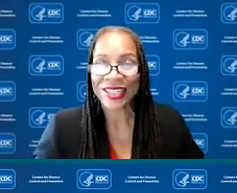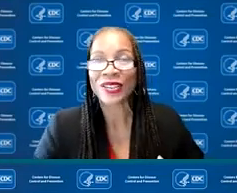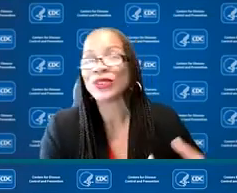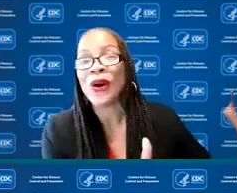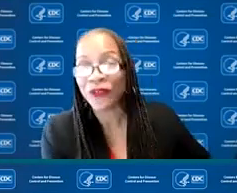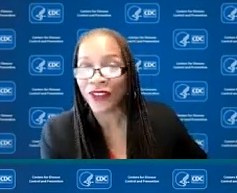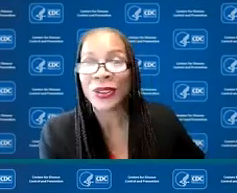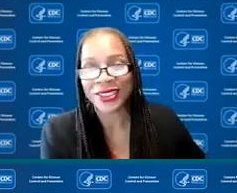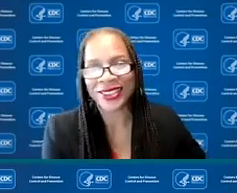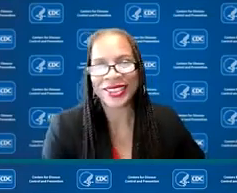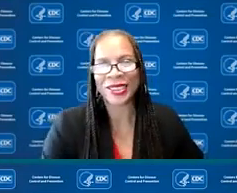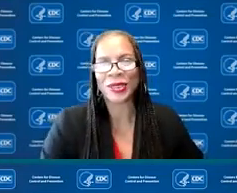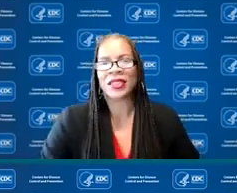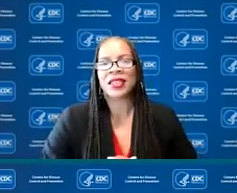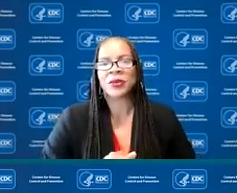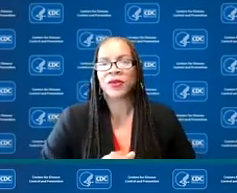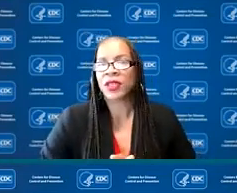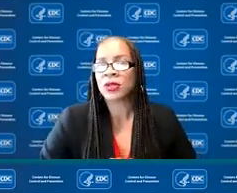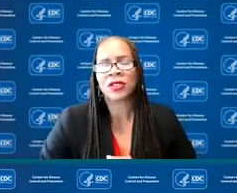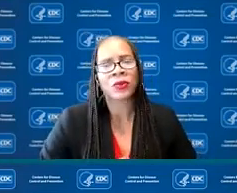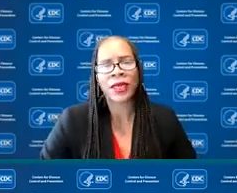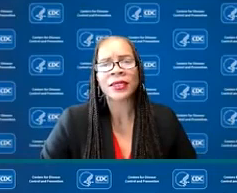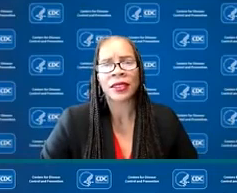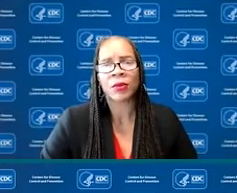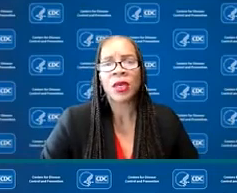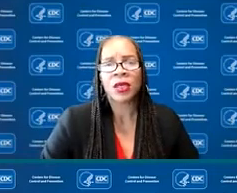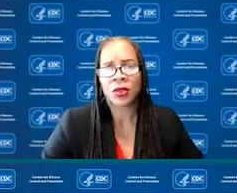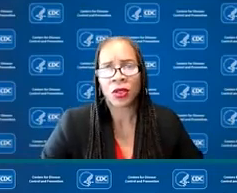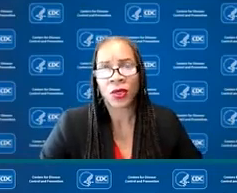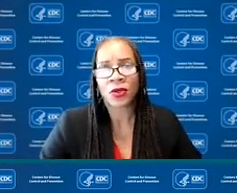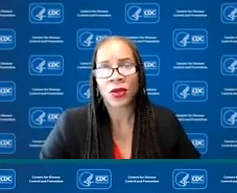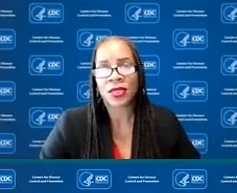There’s a whole field to deal with these types of issues, and directing them to those resources.